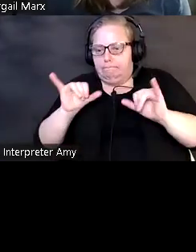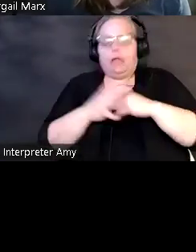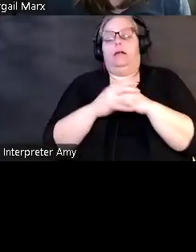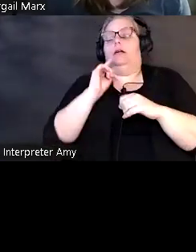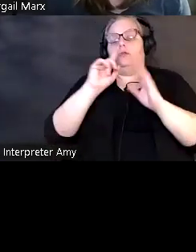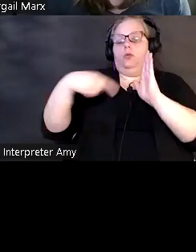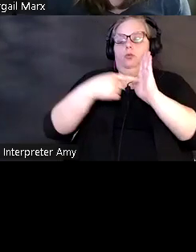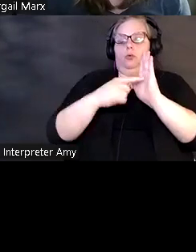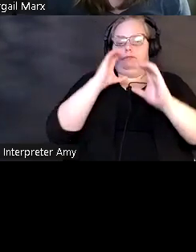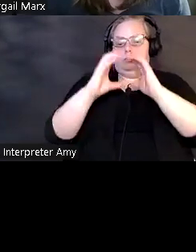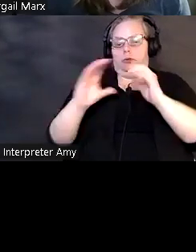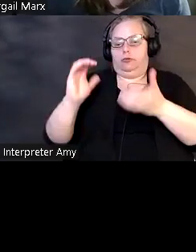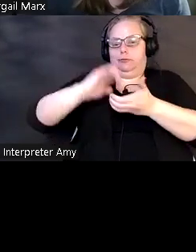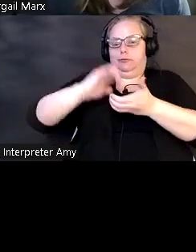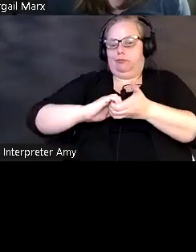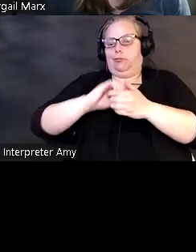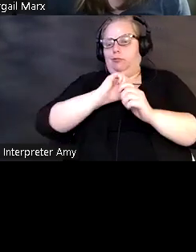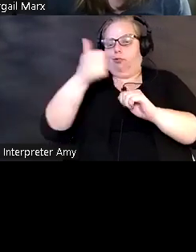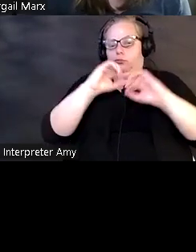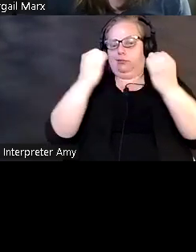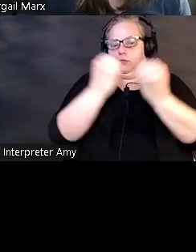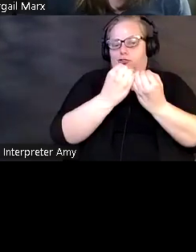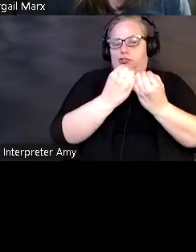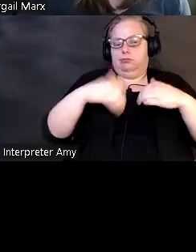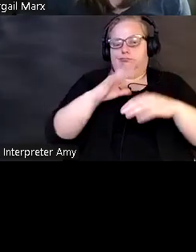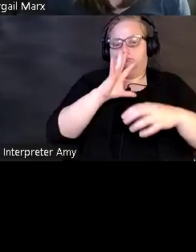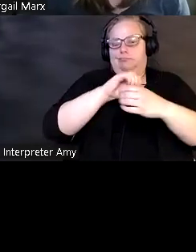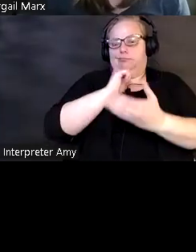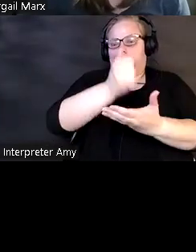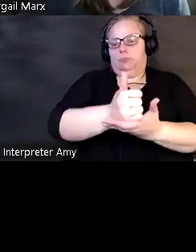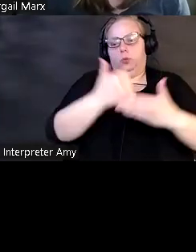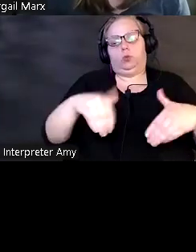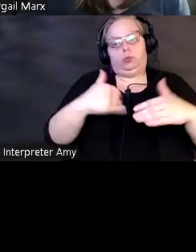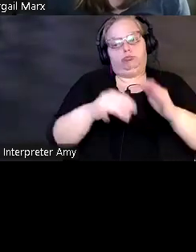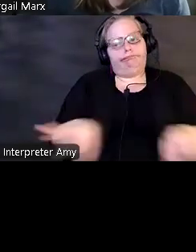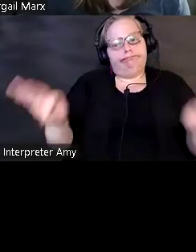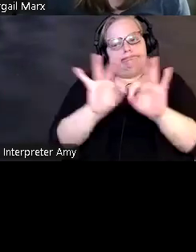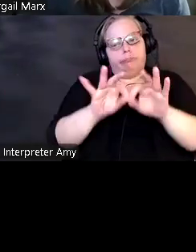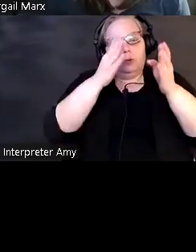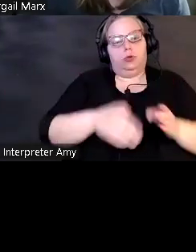in AAC intervention cannot be understated. A person who is using a communication system